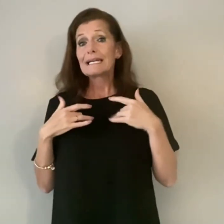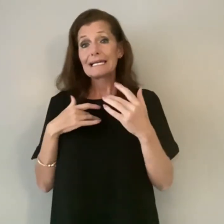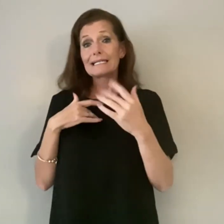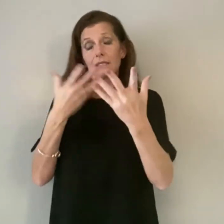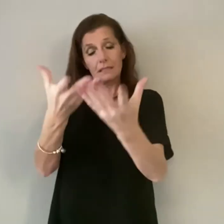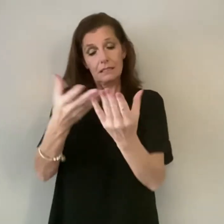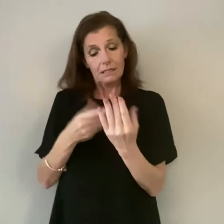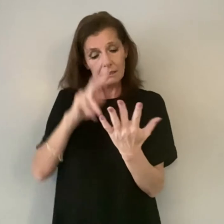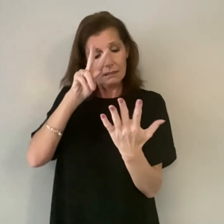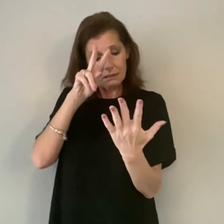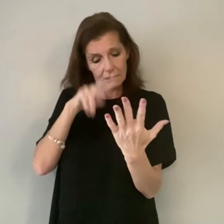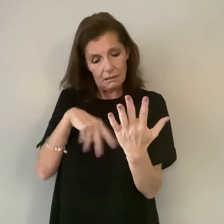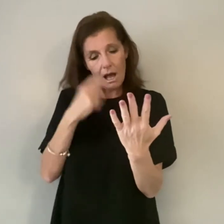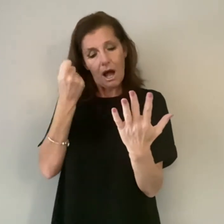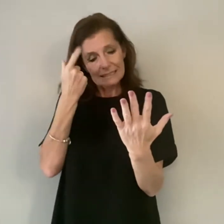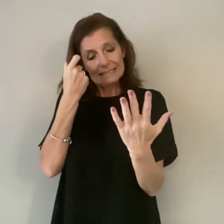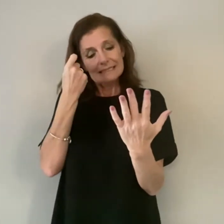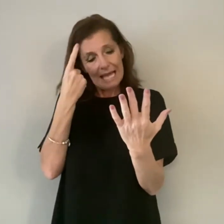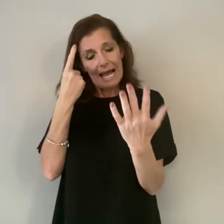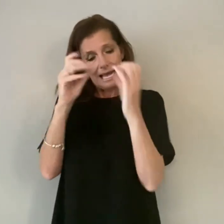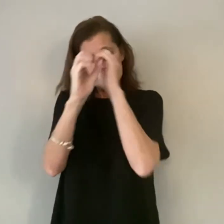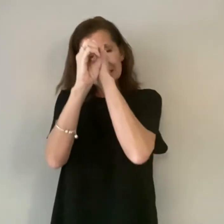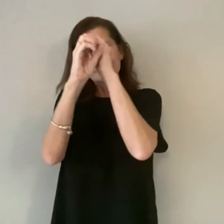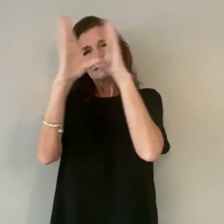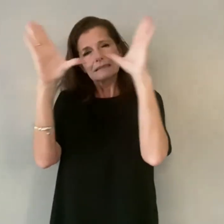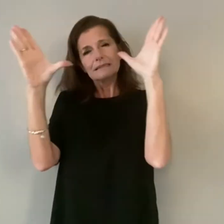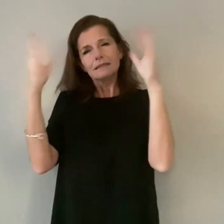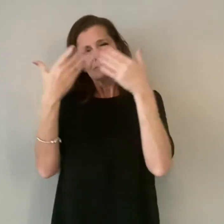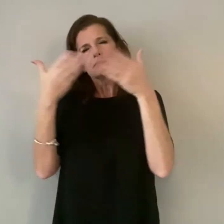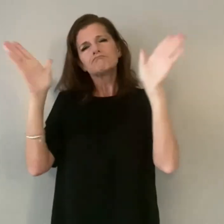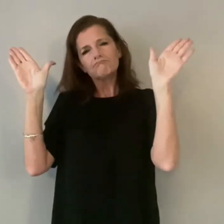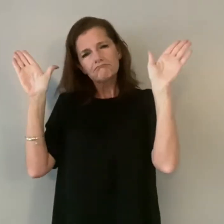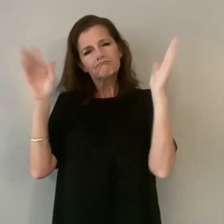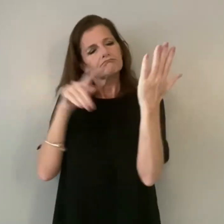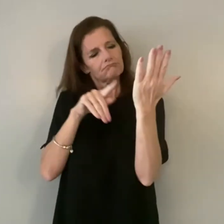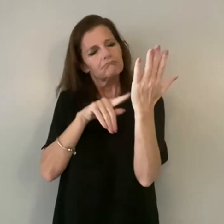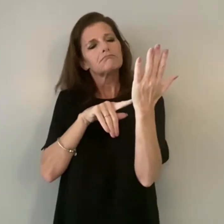hopefully will have an understanding at least in broad terms